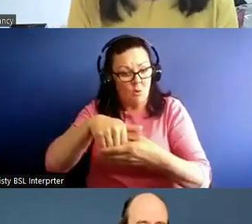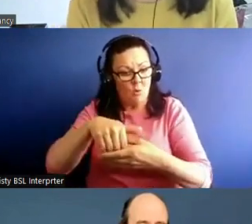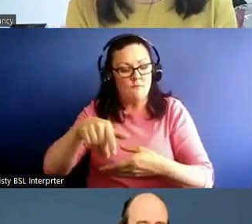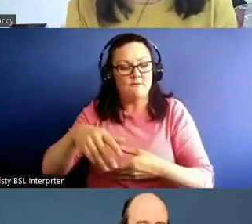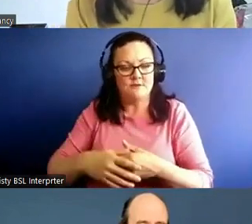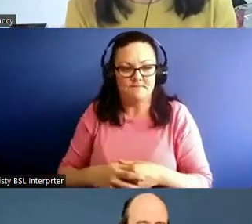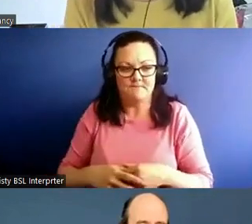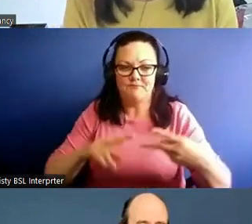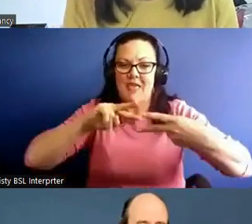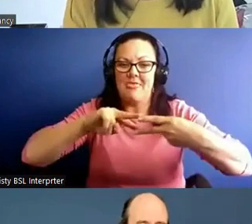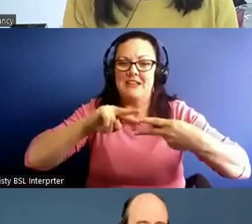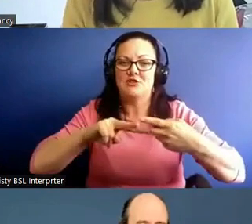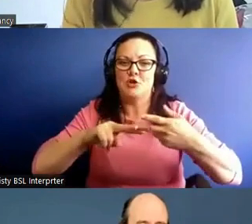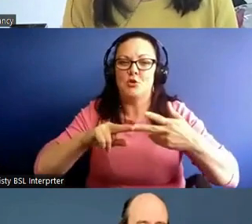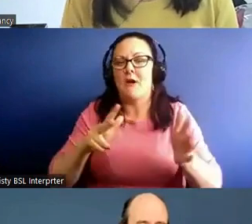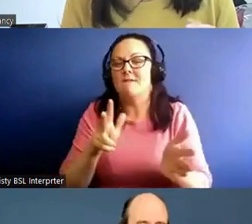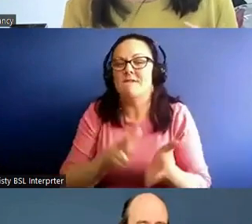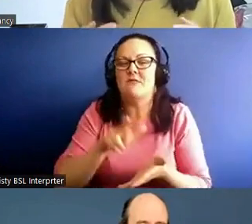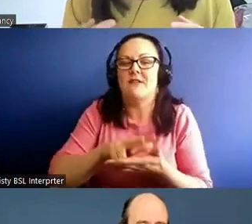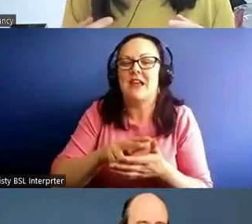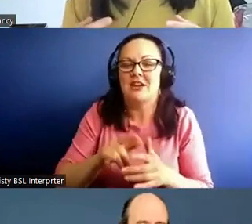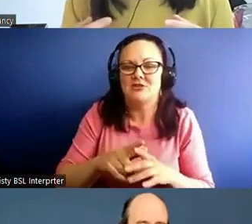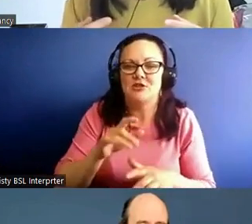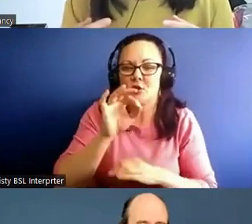questions should be front of mind for us.